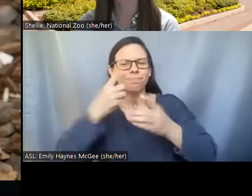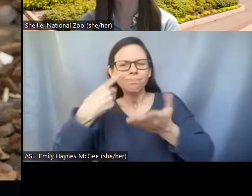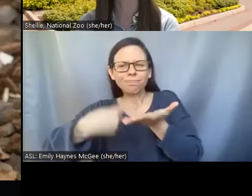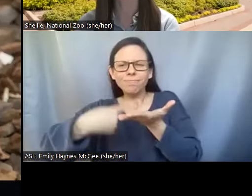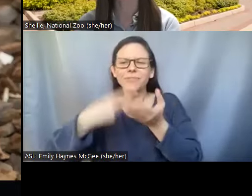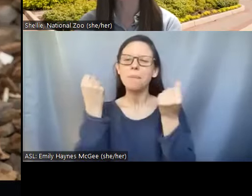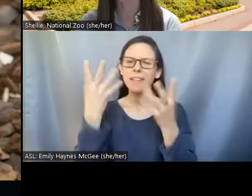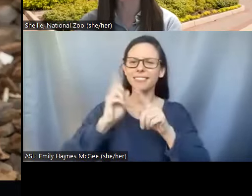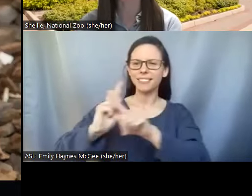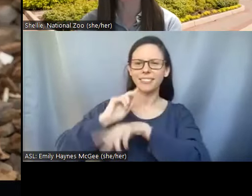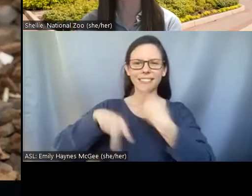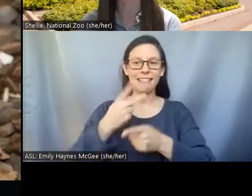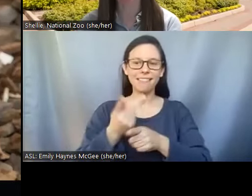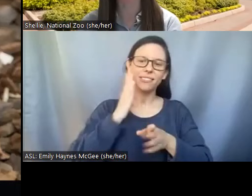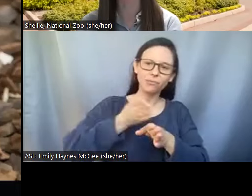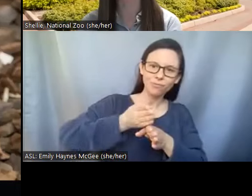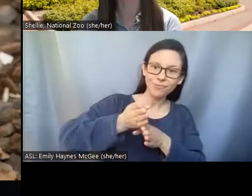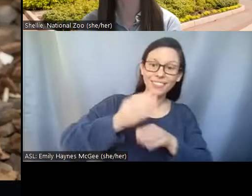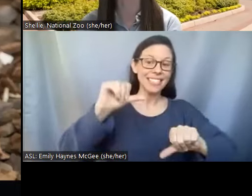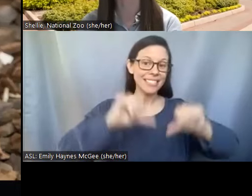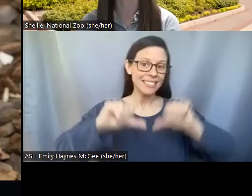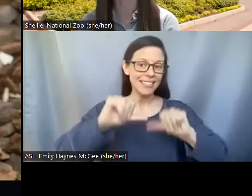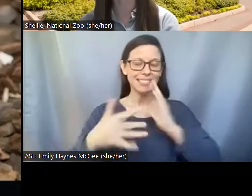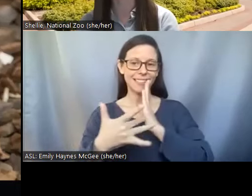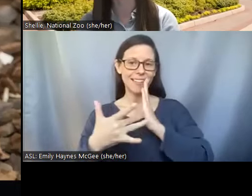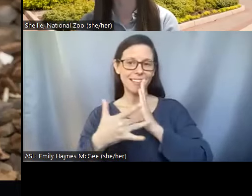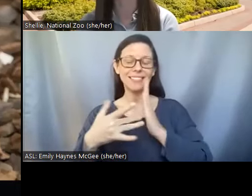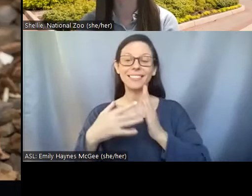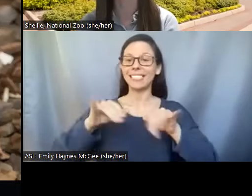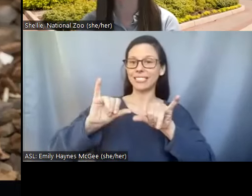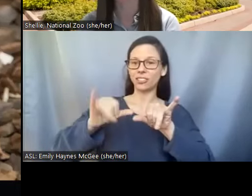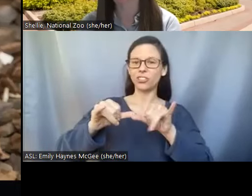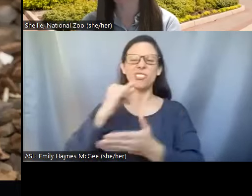technology, engineering, arts, and math here at the Smithsonian's National Zoo and Conservation